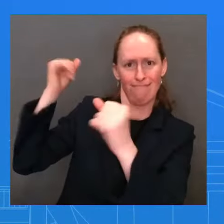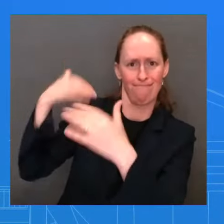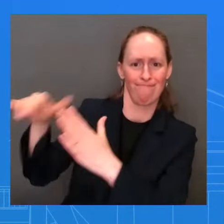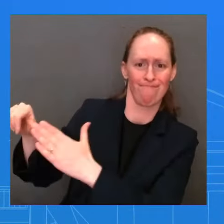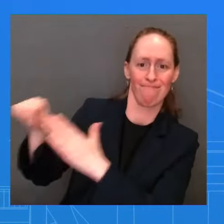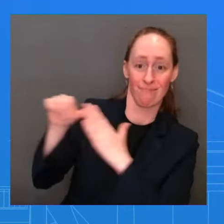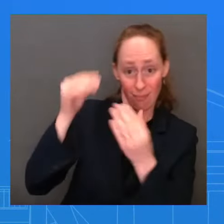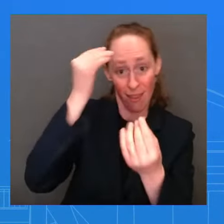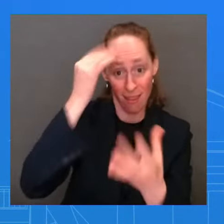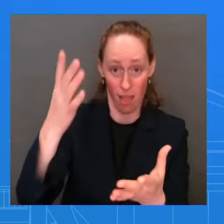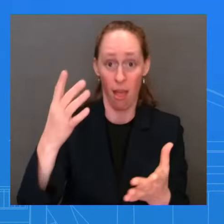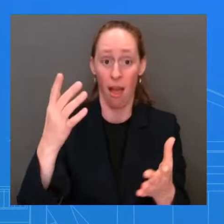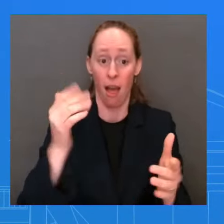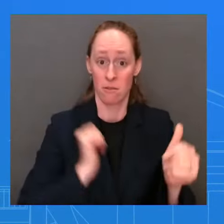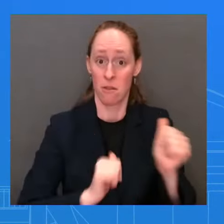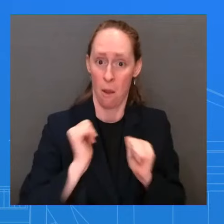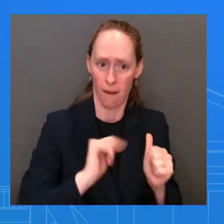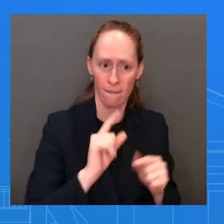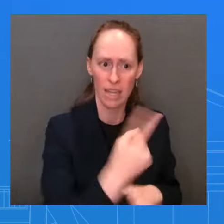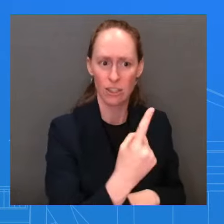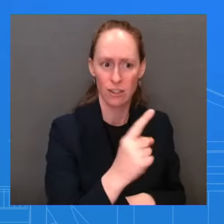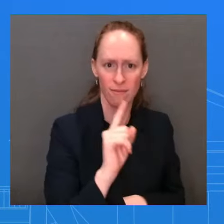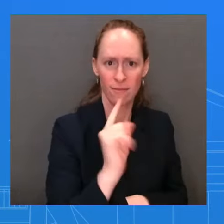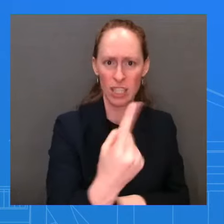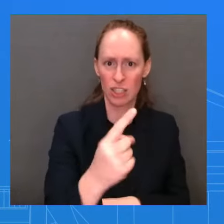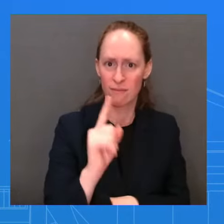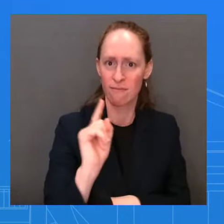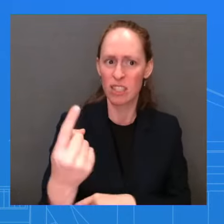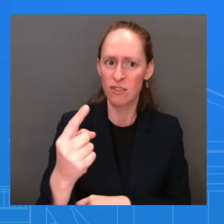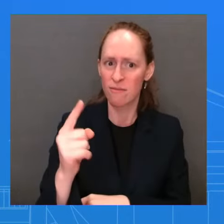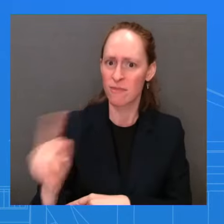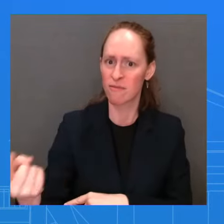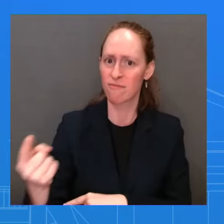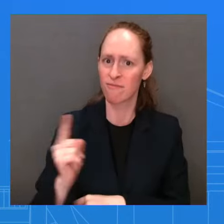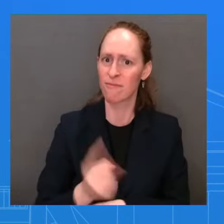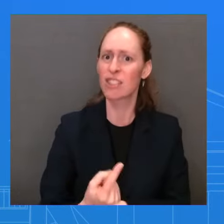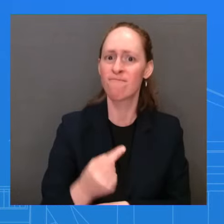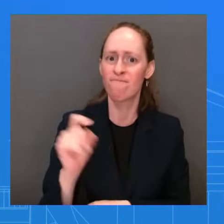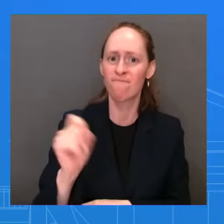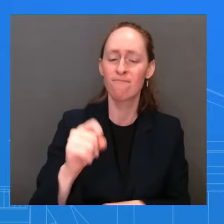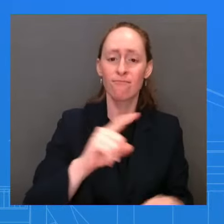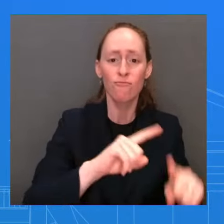across the country and around the world. We learned by the beautiful response to our show